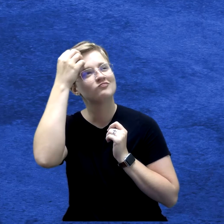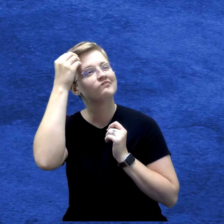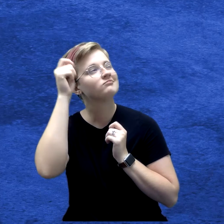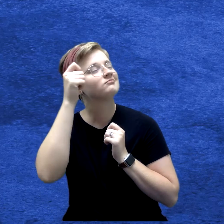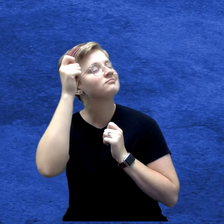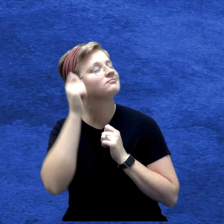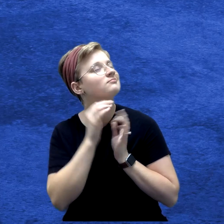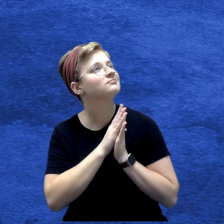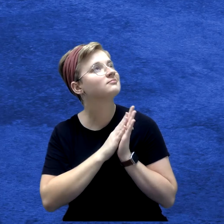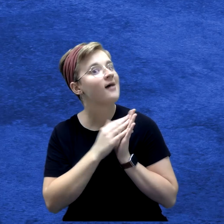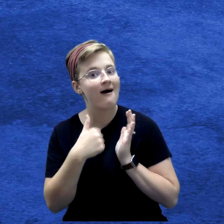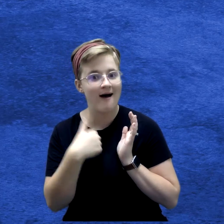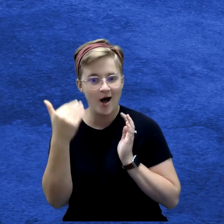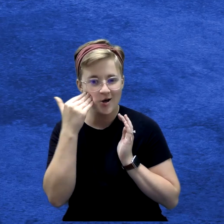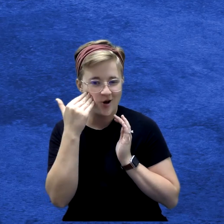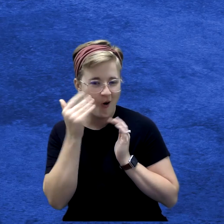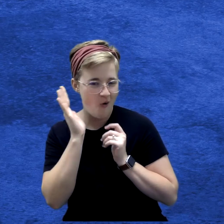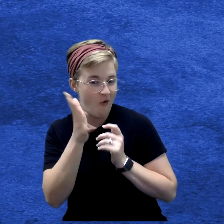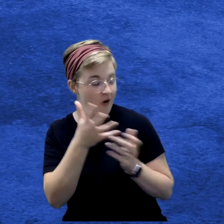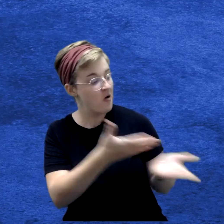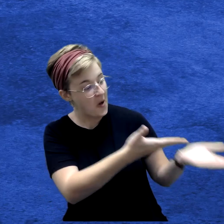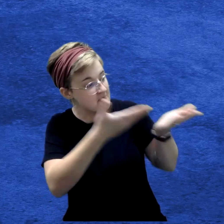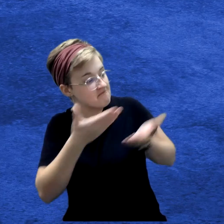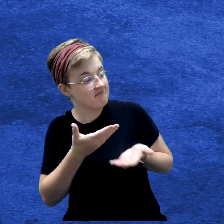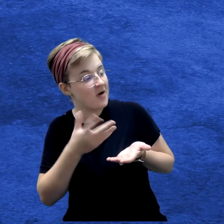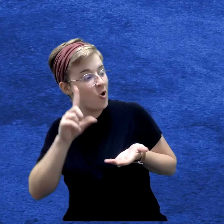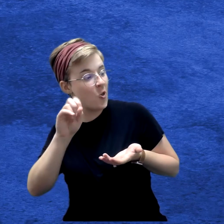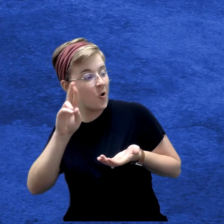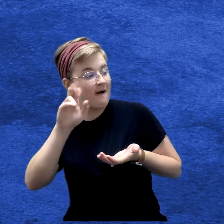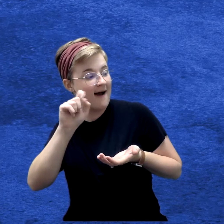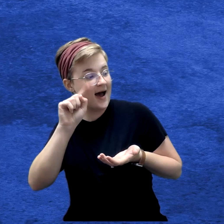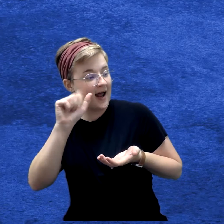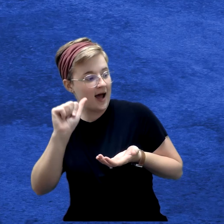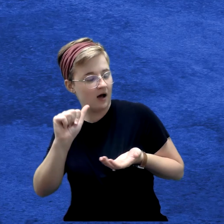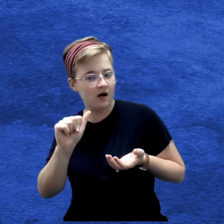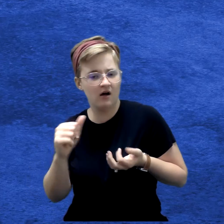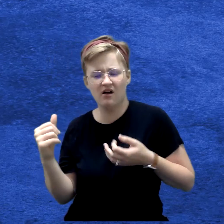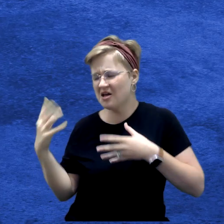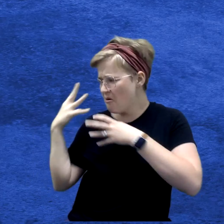“I know, I’ll take Loretta!” Dink tossed a pillow at Josh.